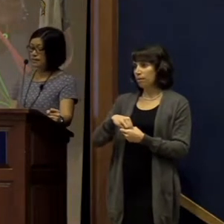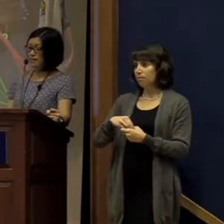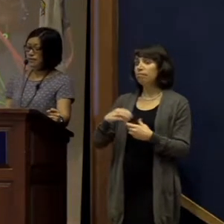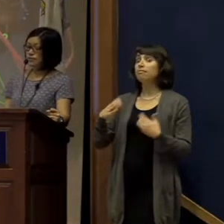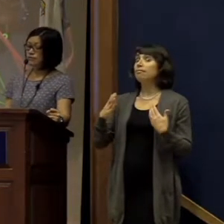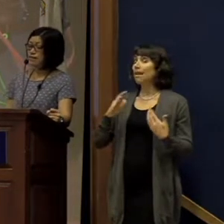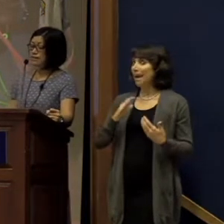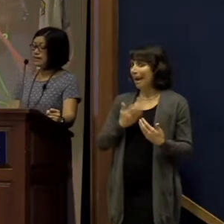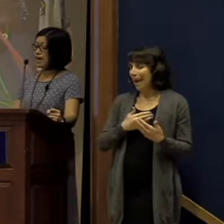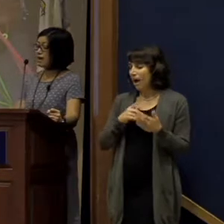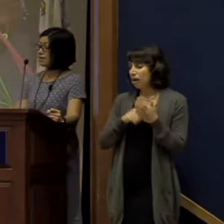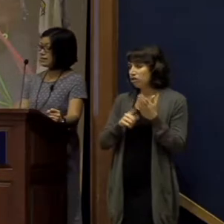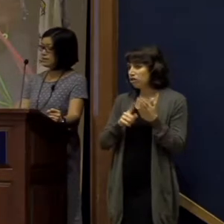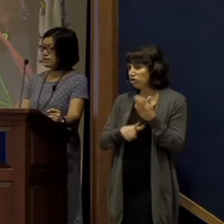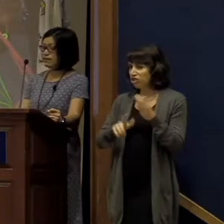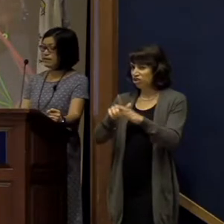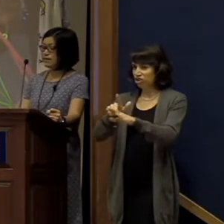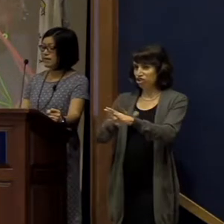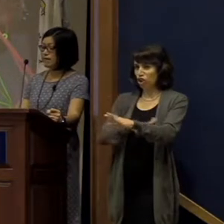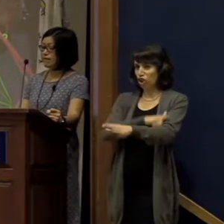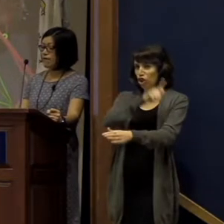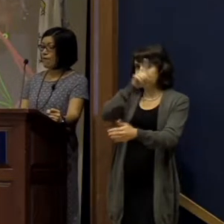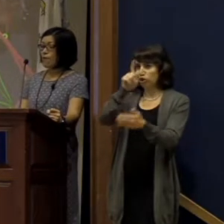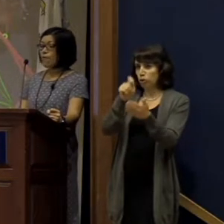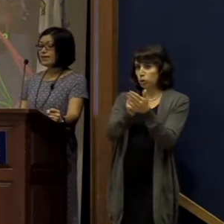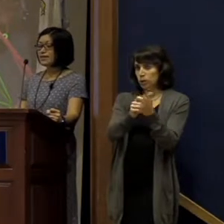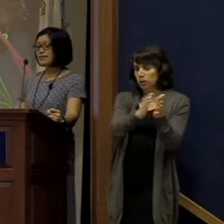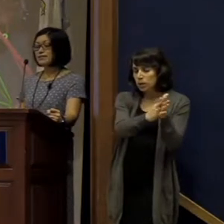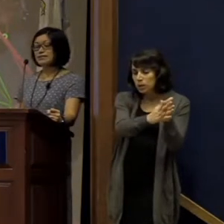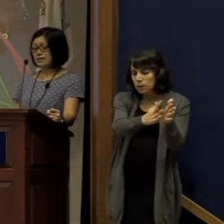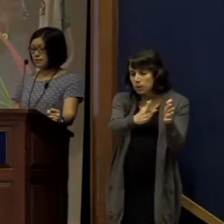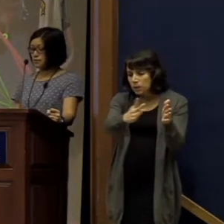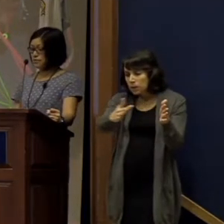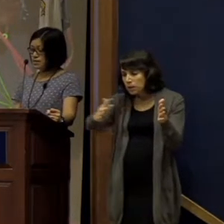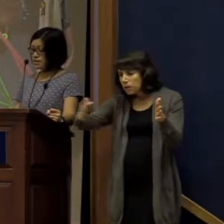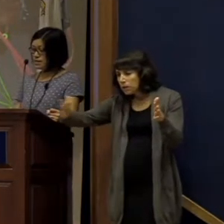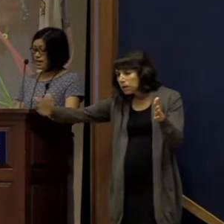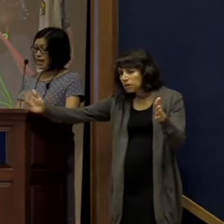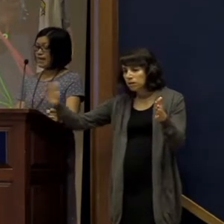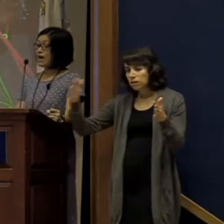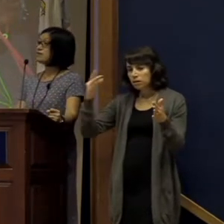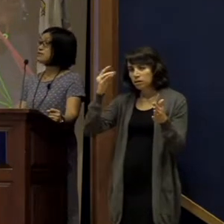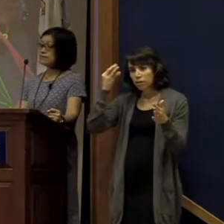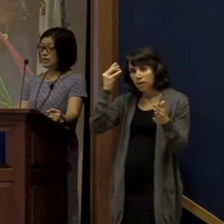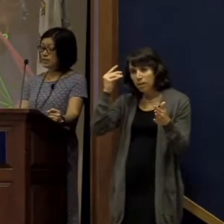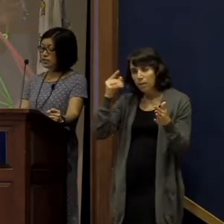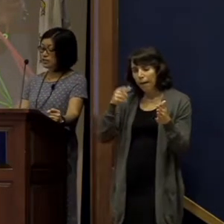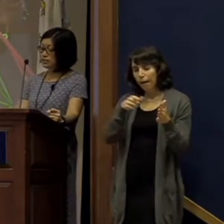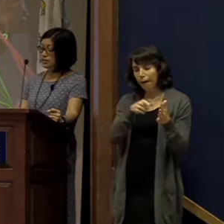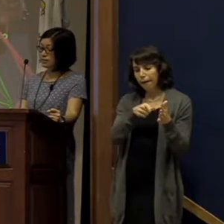To investigate how to experience STEM and therefore what they consider STEM to be and how systemic injustice may be